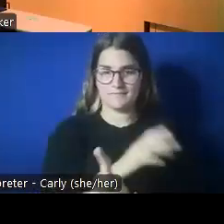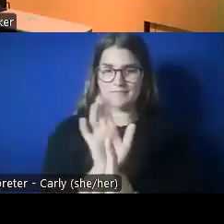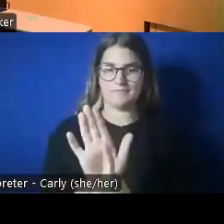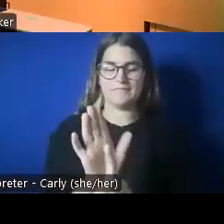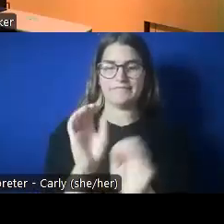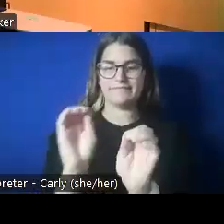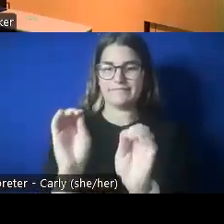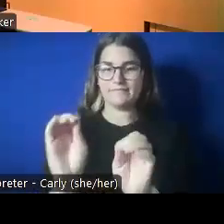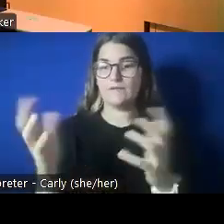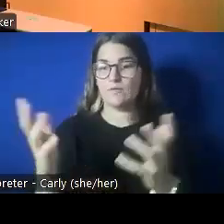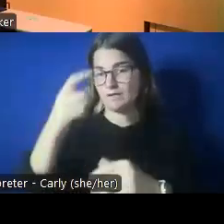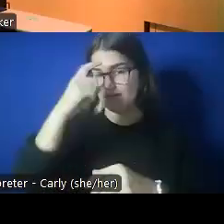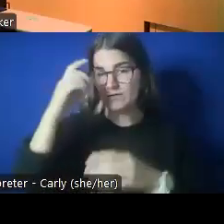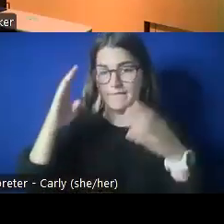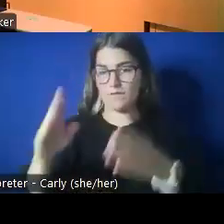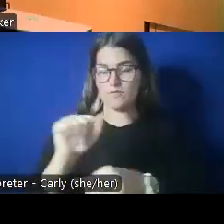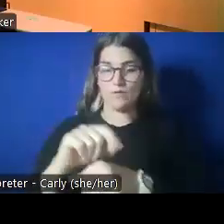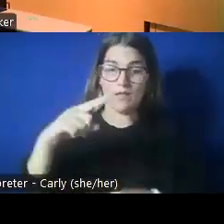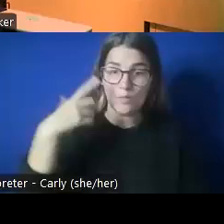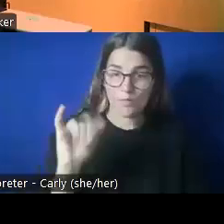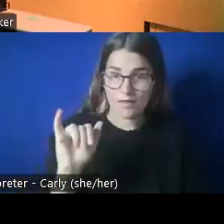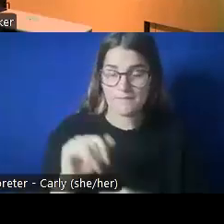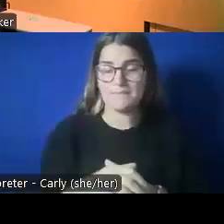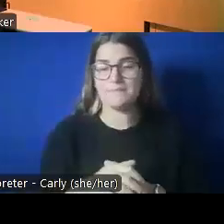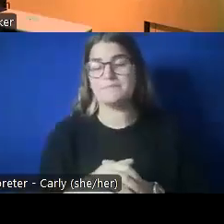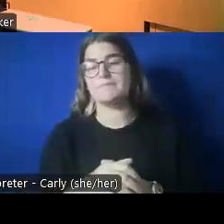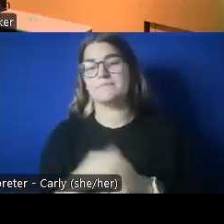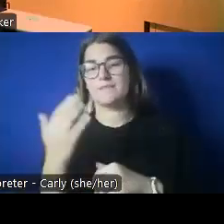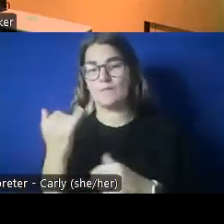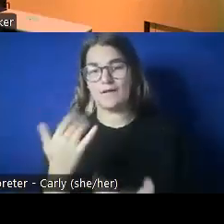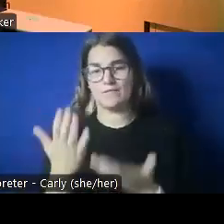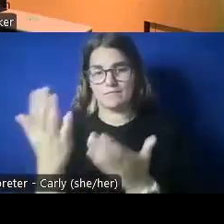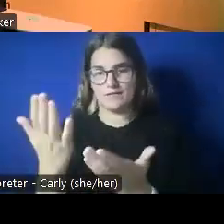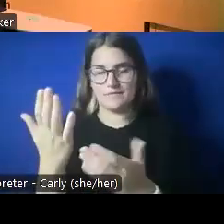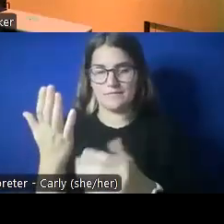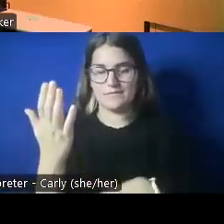trauma Focus work could look like and why we're um recommending this in terms of for our team it's